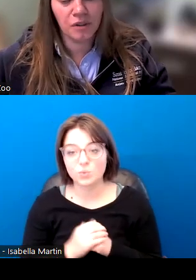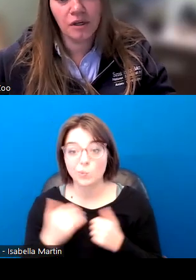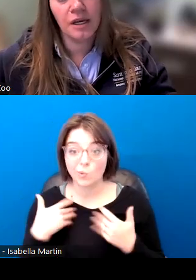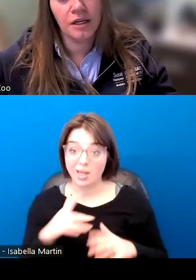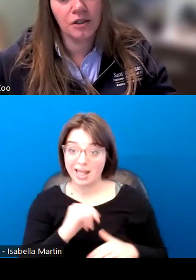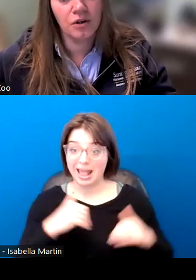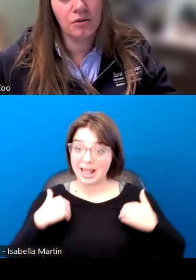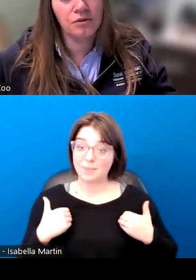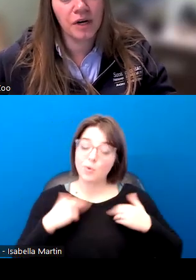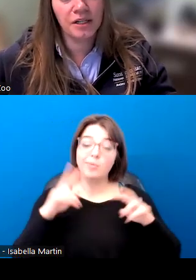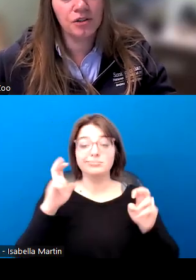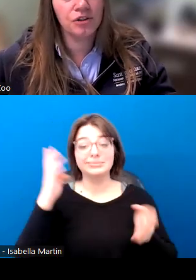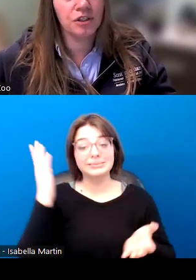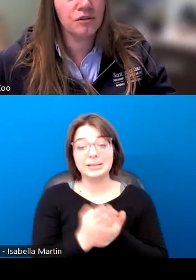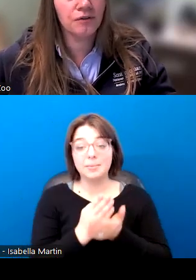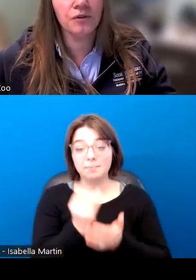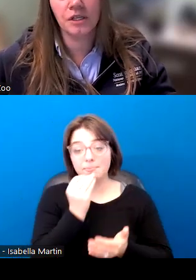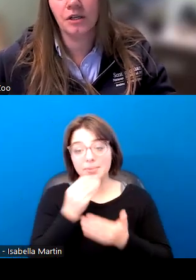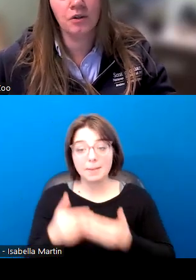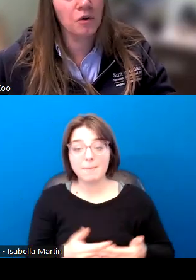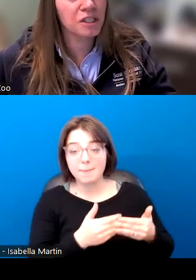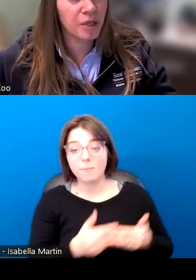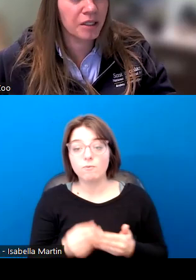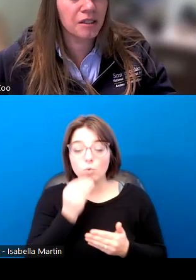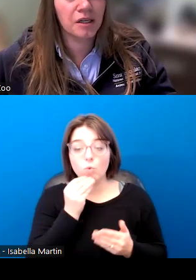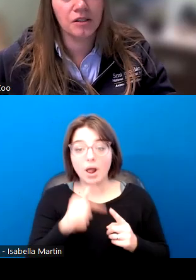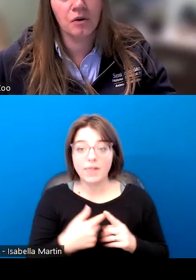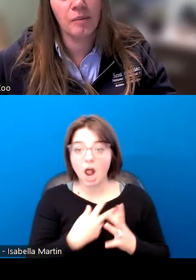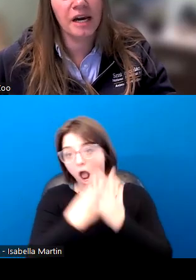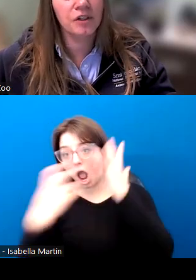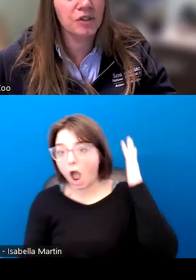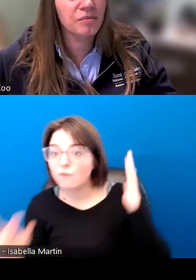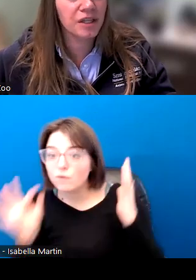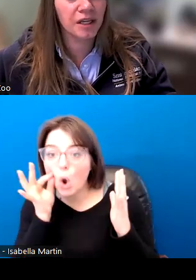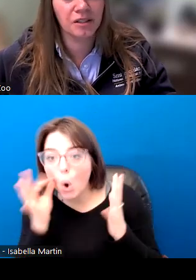will and goes right into just fruits and ignores the ballot and so we might have to do some things